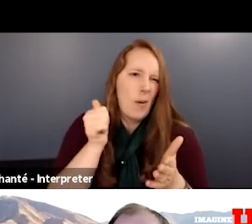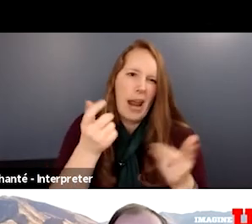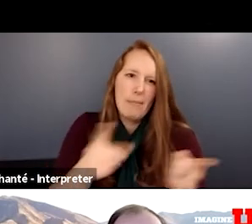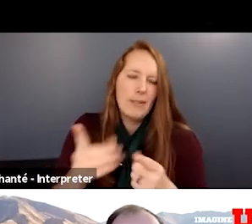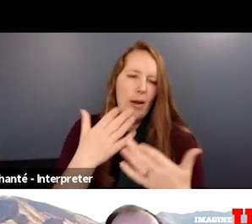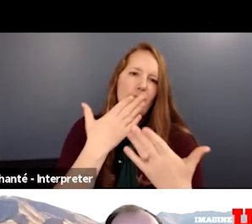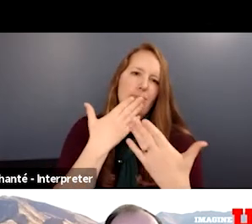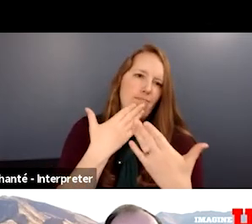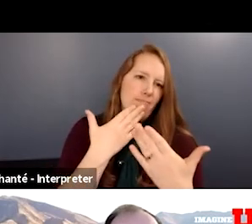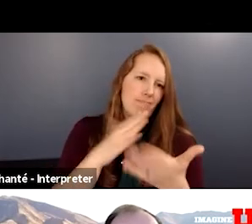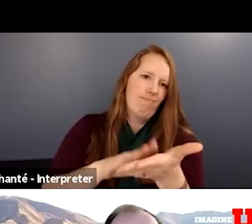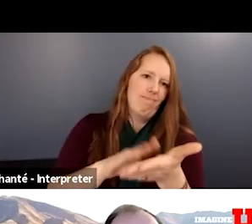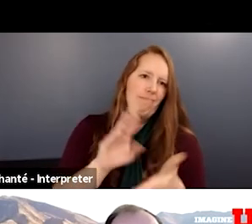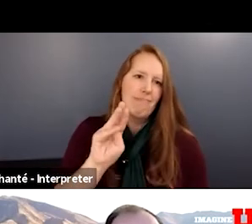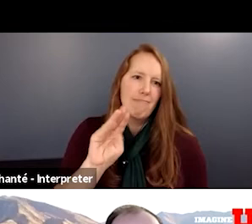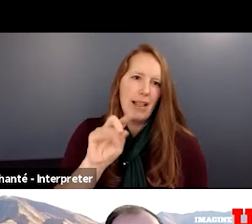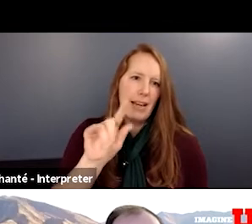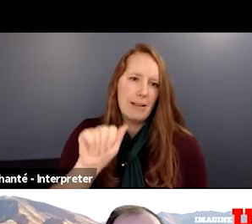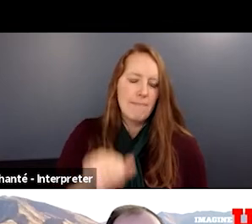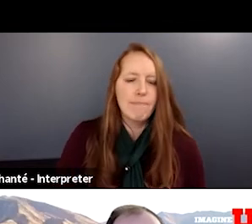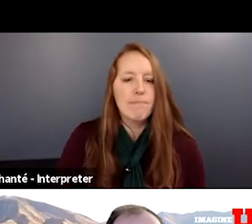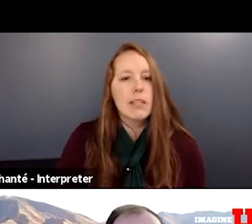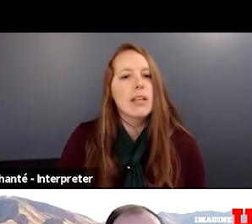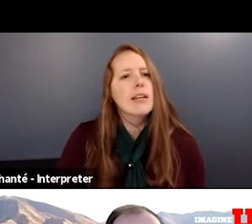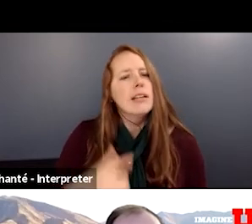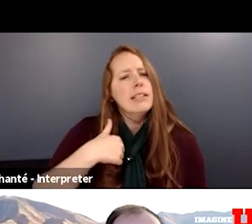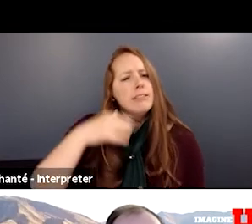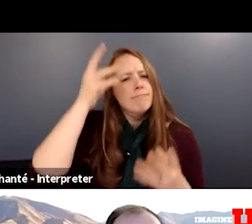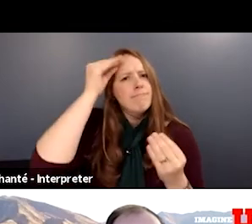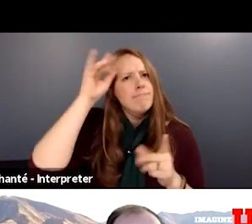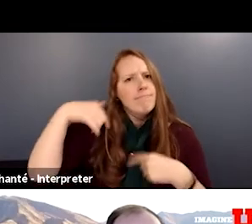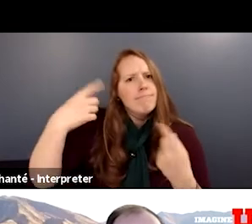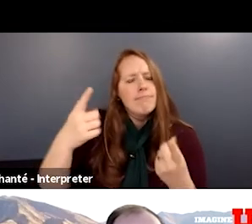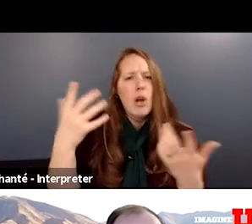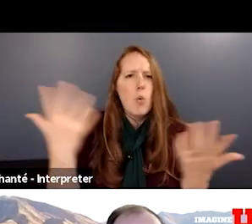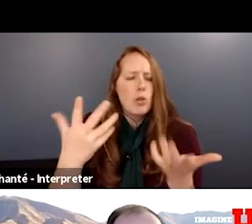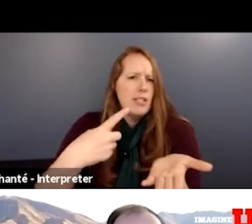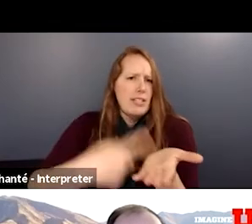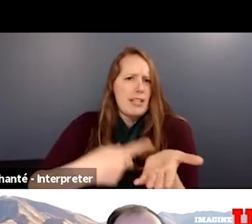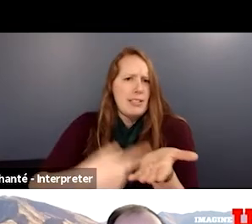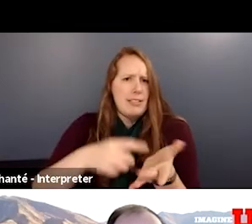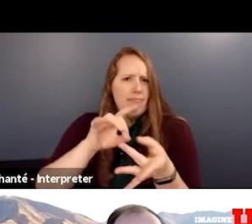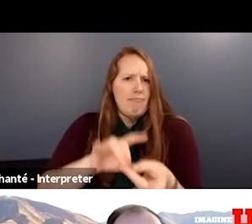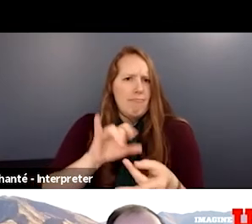When I was thinking about what to talk about in terms of intersectionality, I wanted to talk about something that